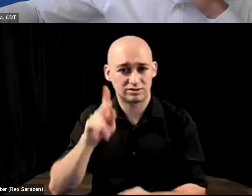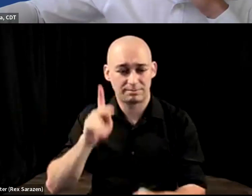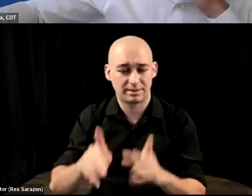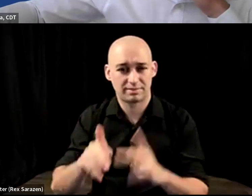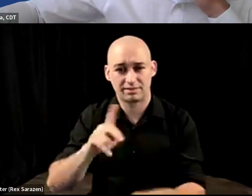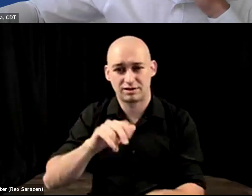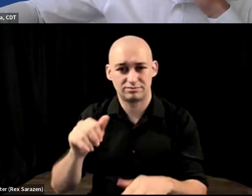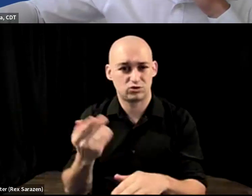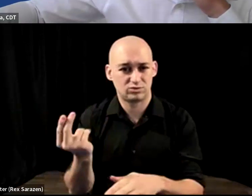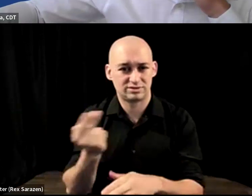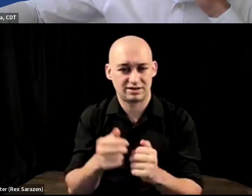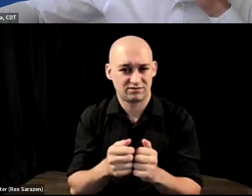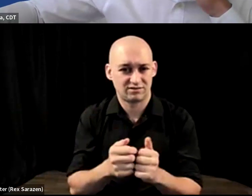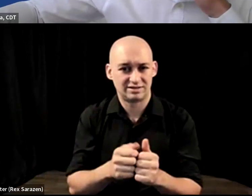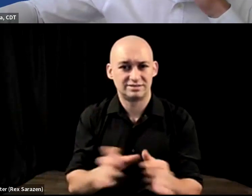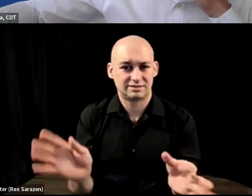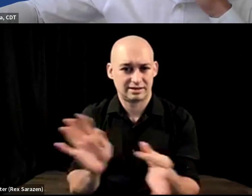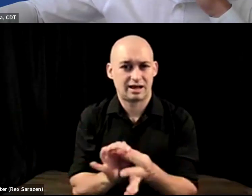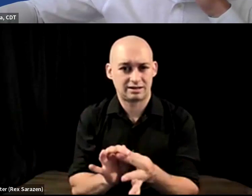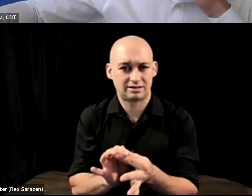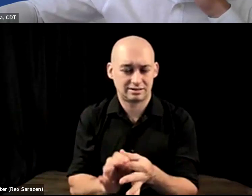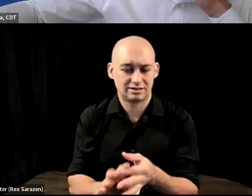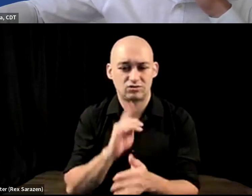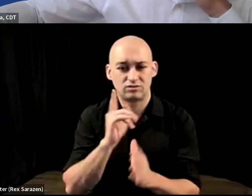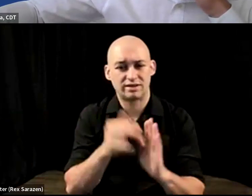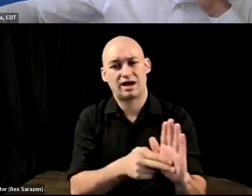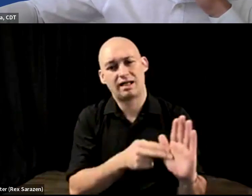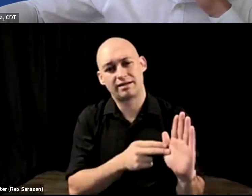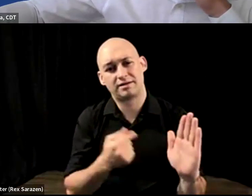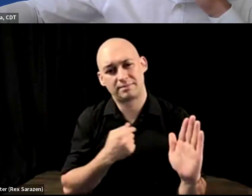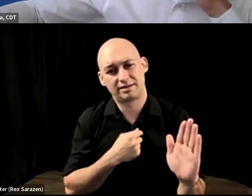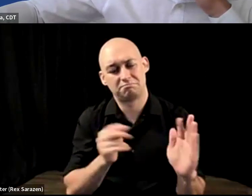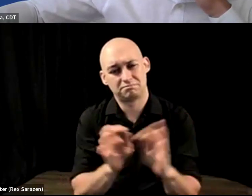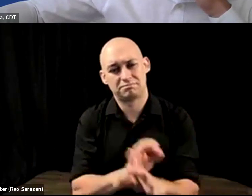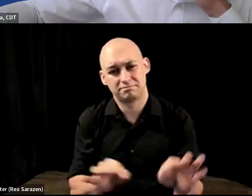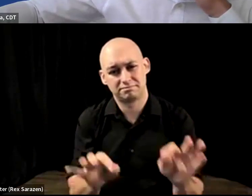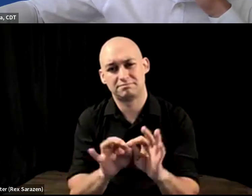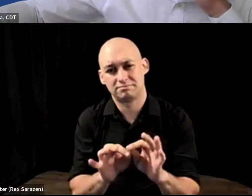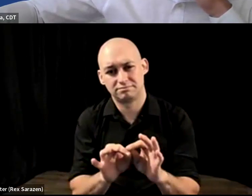or being able to connect. It really highlighted to me this significant importance of this benefit,